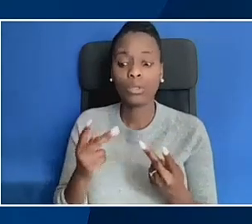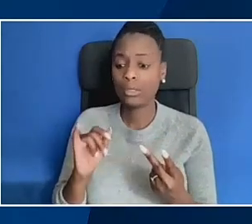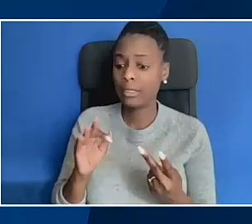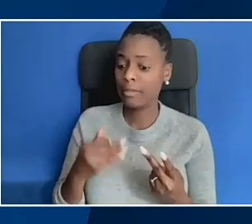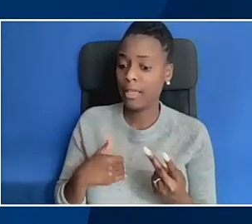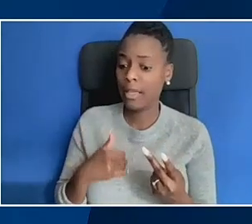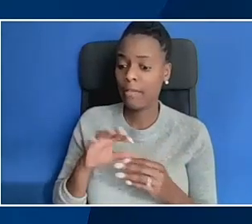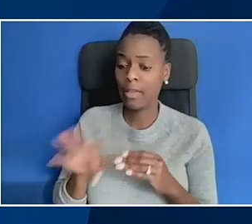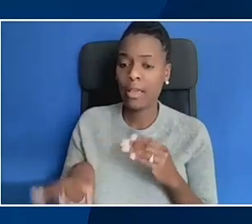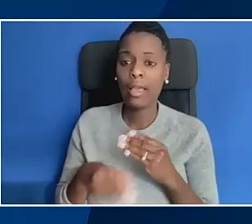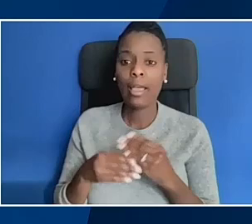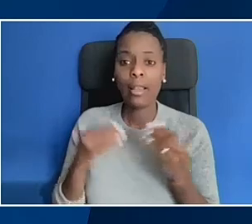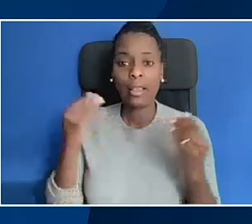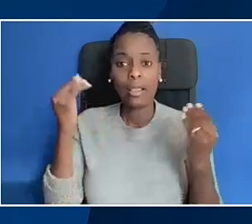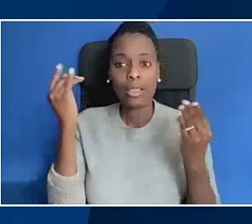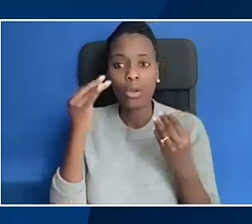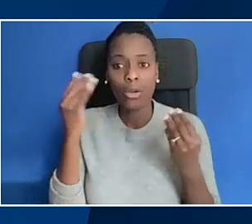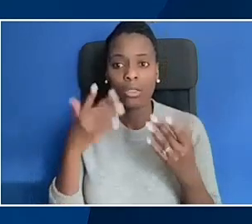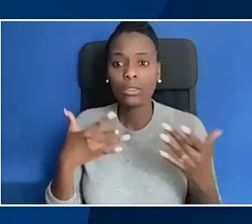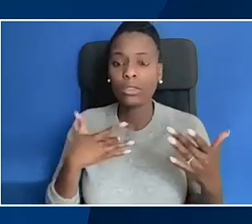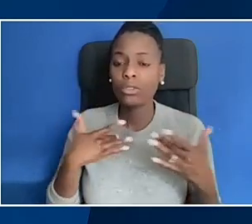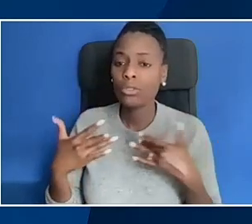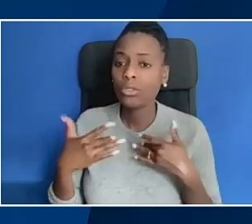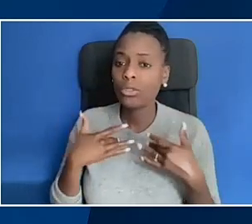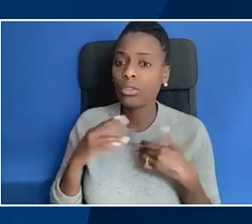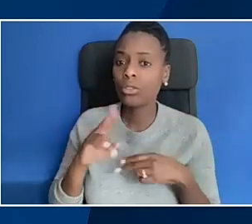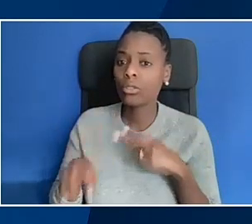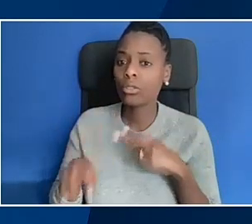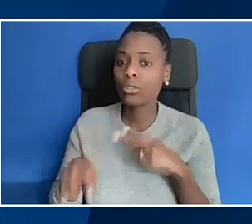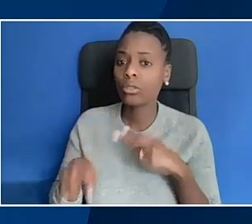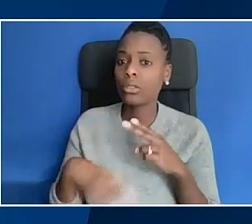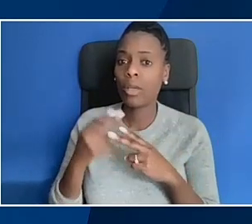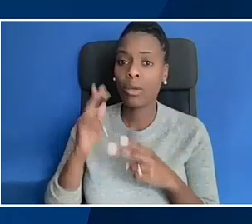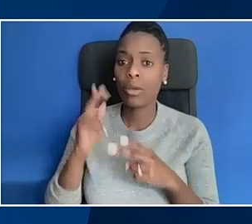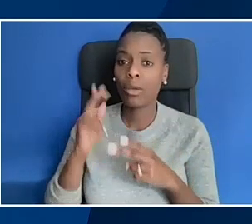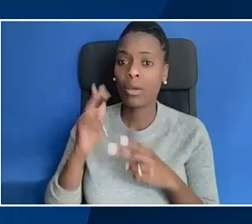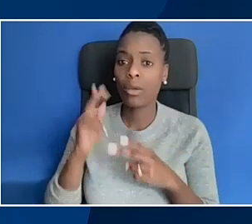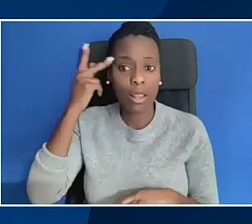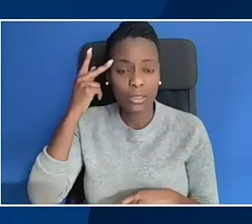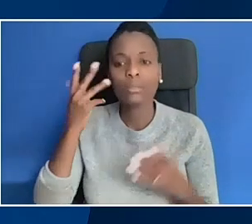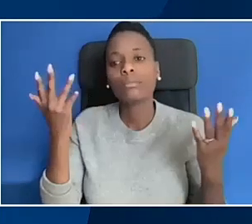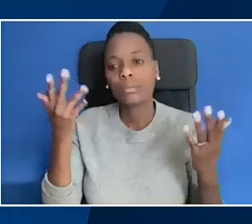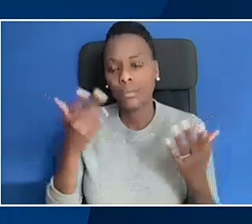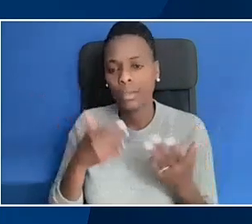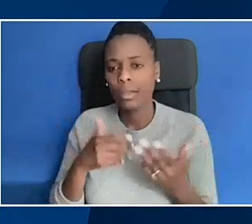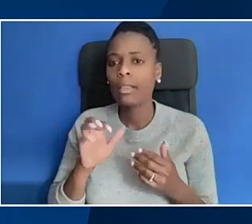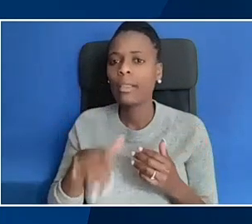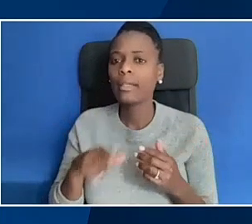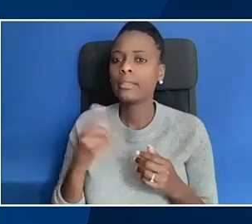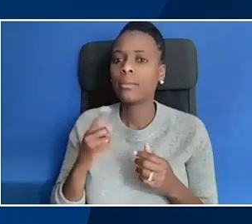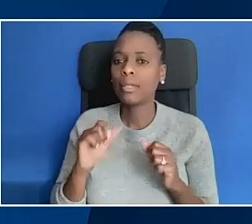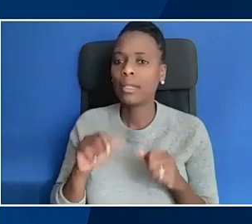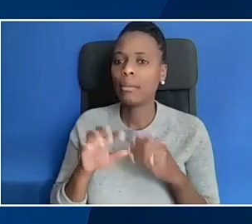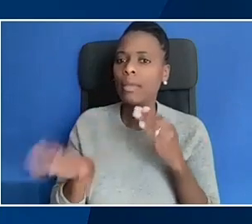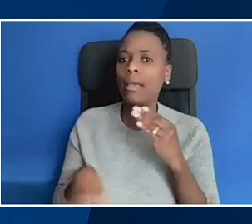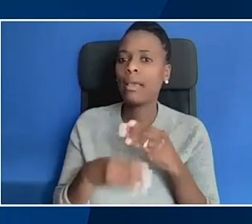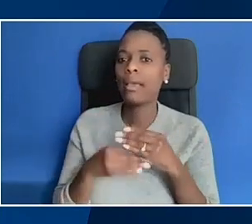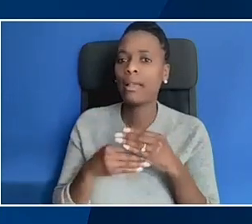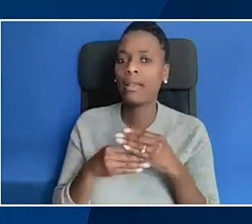or concerns about politics, you know, then that's maybe something that can be added to it. But I think it's important that we